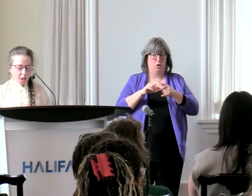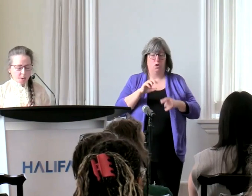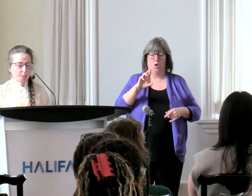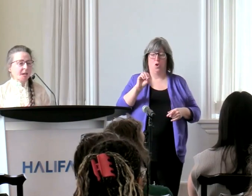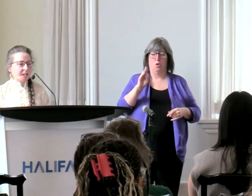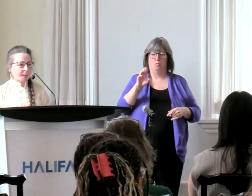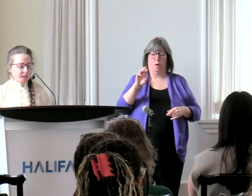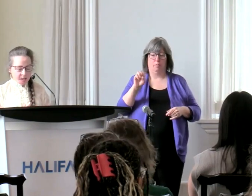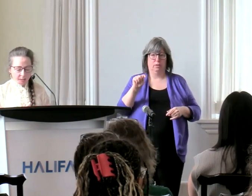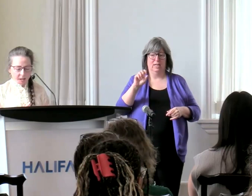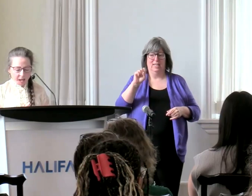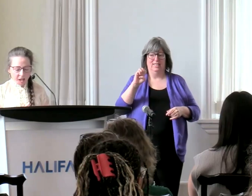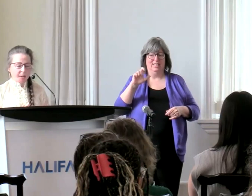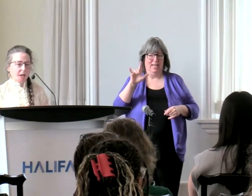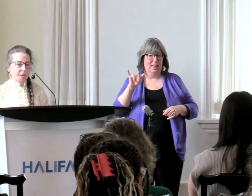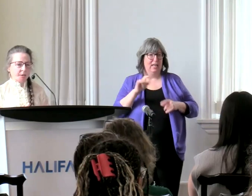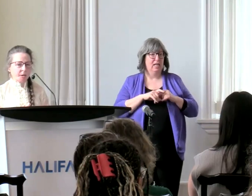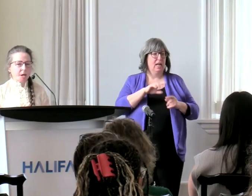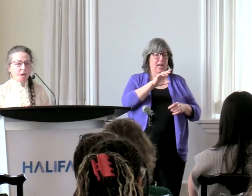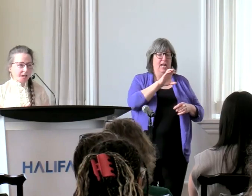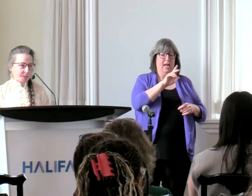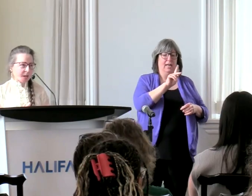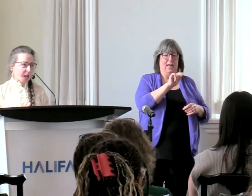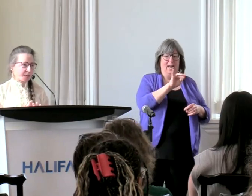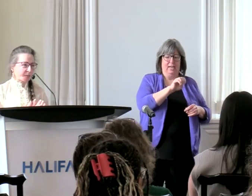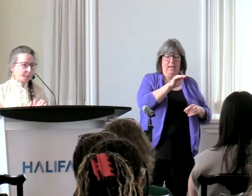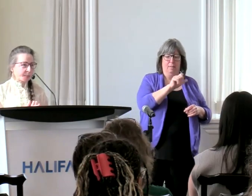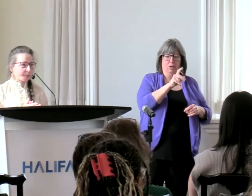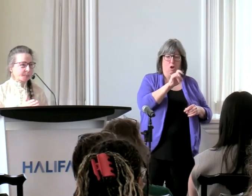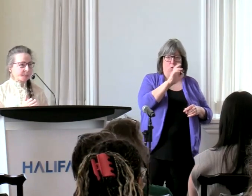which will be accepted by Katie MacArthur on his behalf.